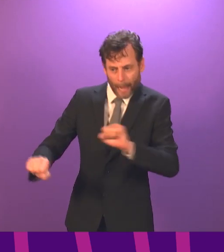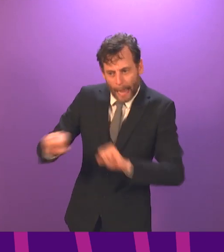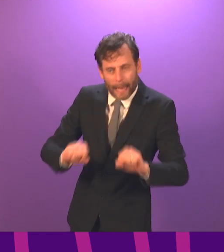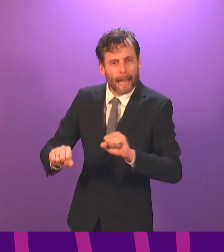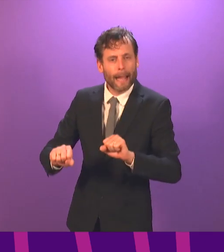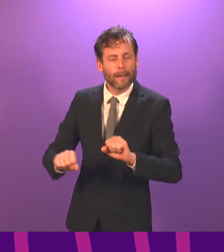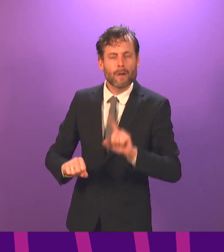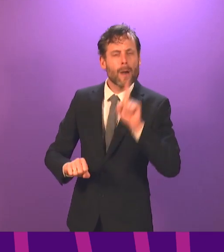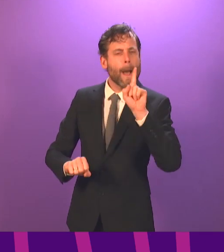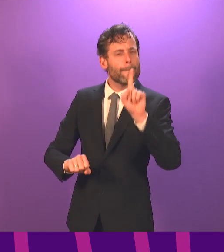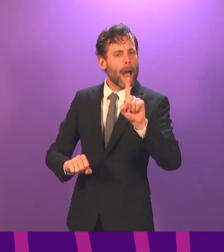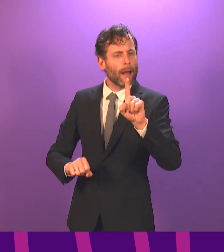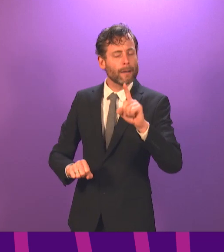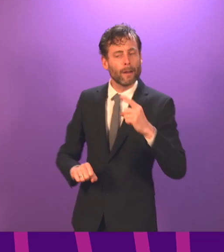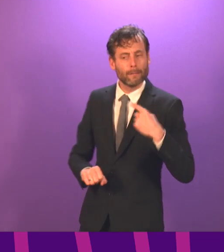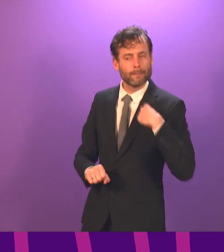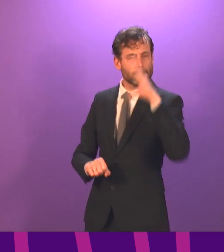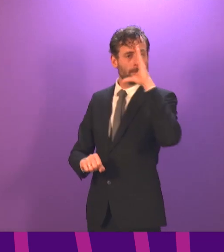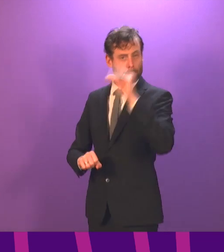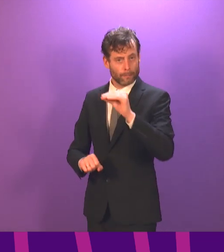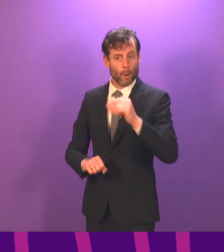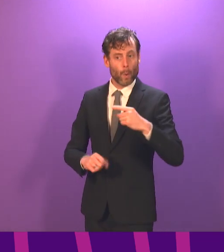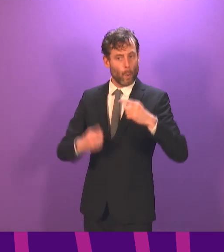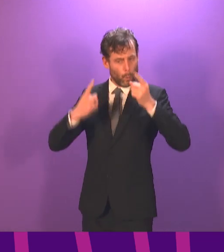Another thing that we have been looking at, which I will share with members, is